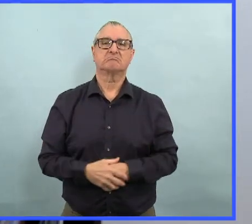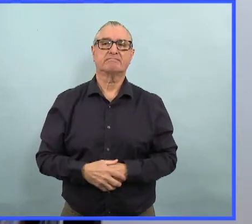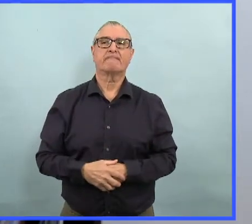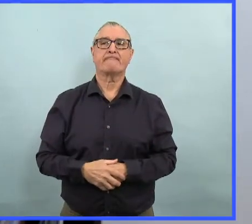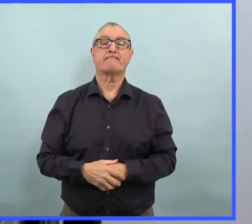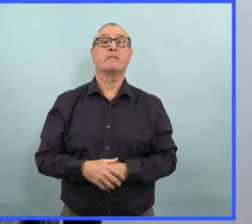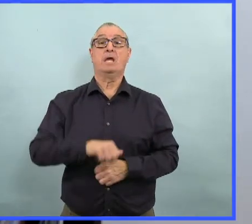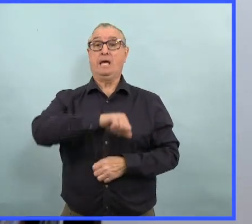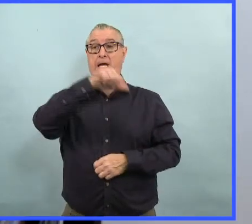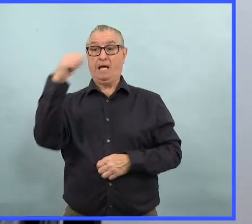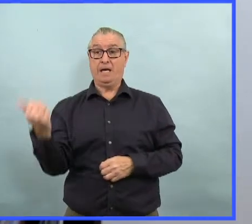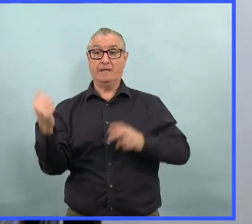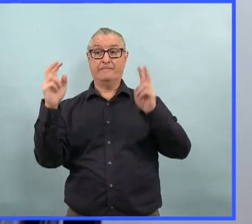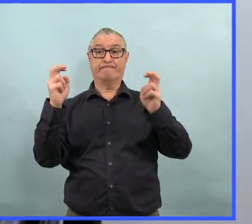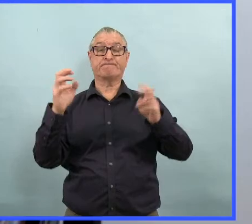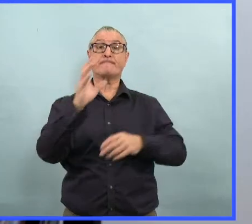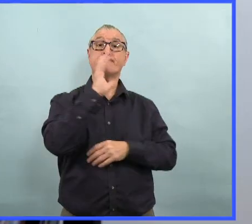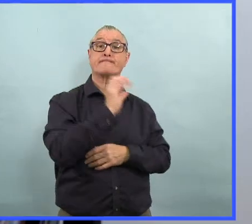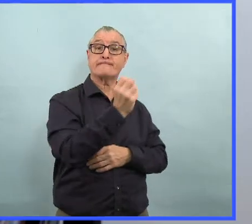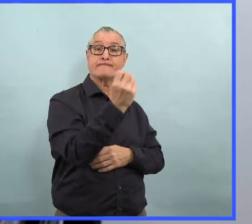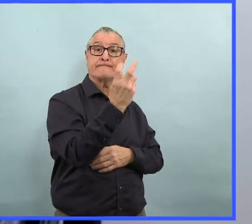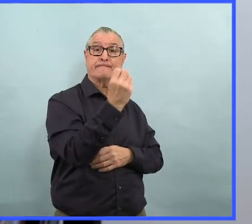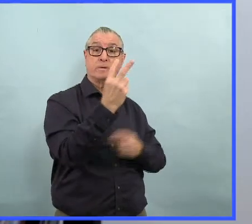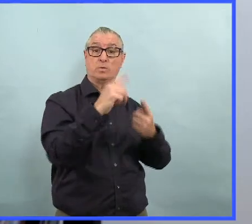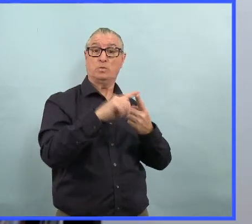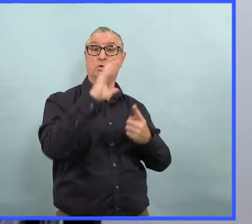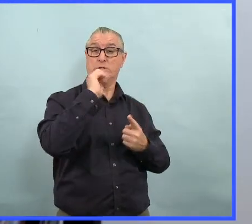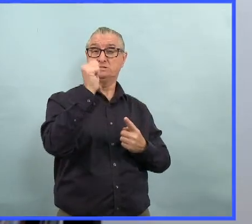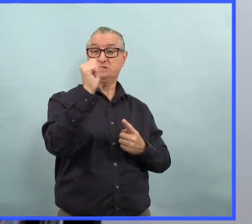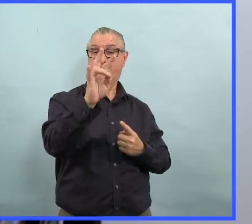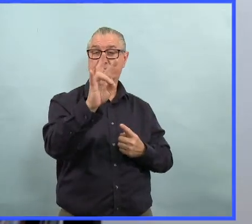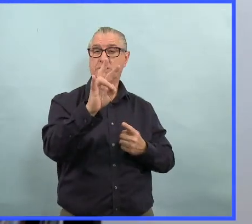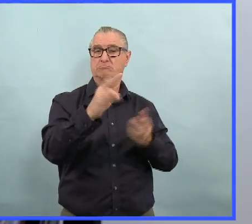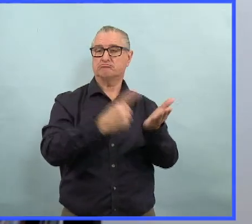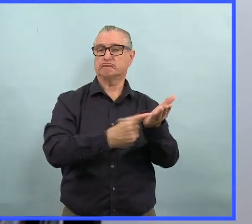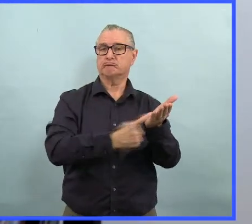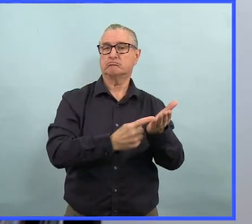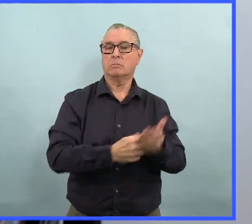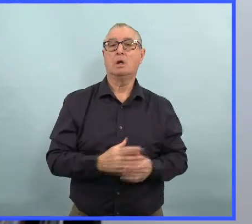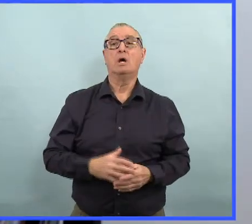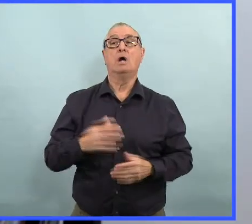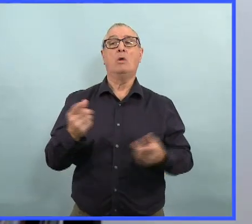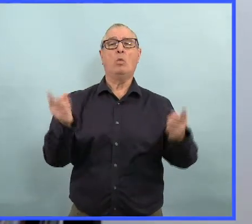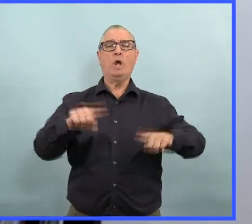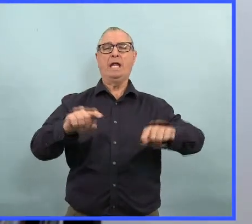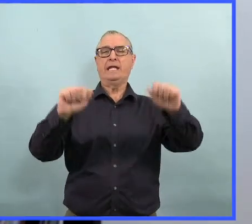a word about when their child will become eligible for a booster dose um public health is still